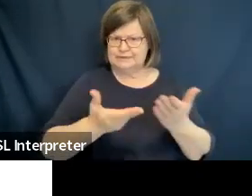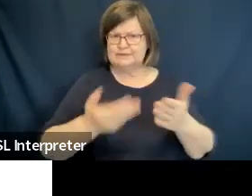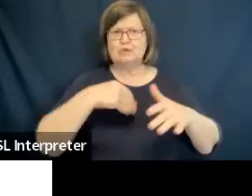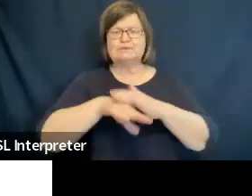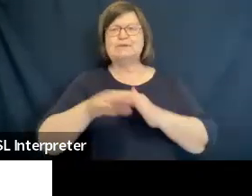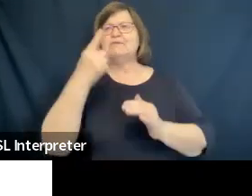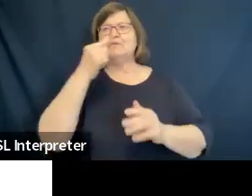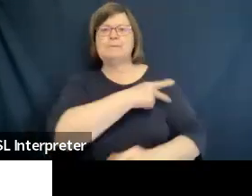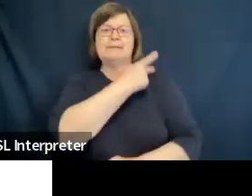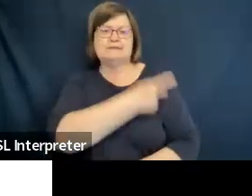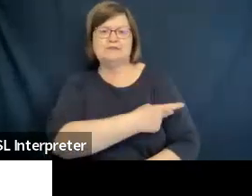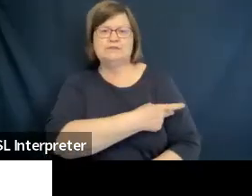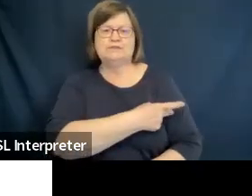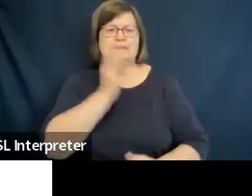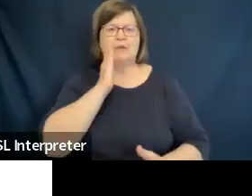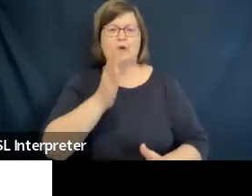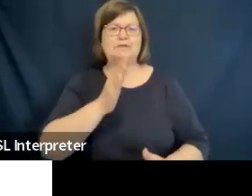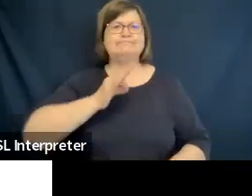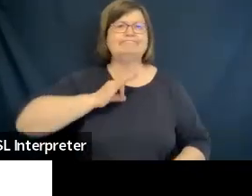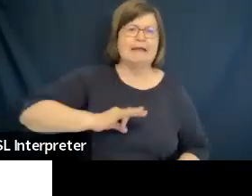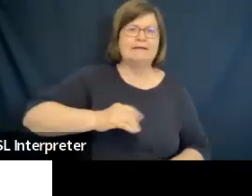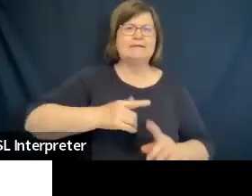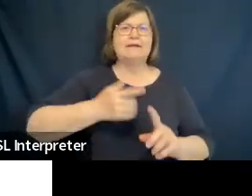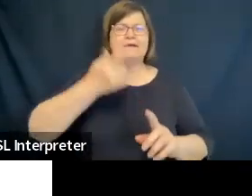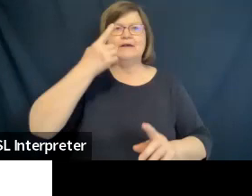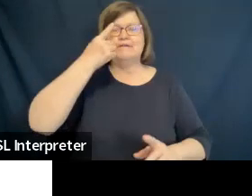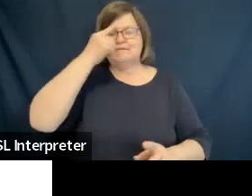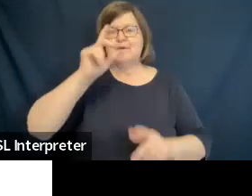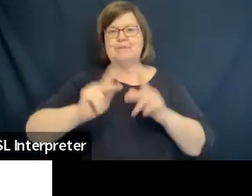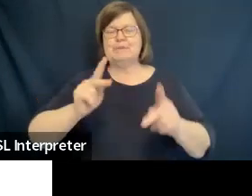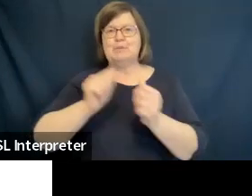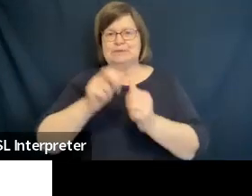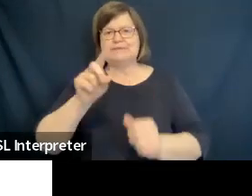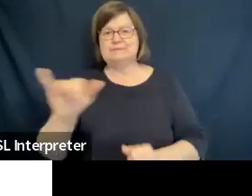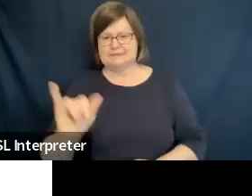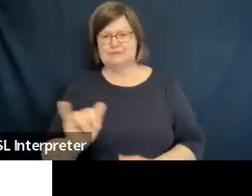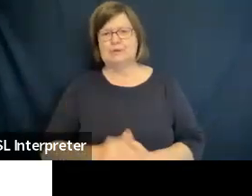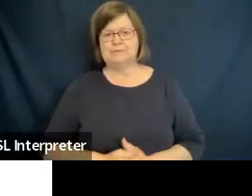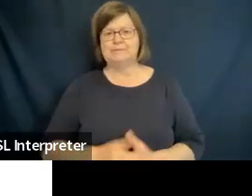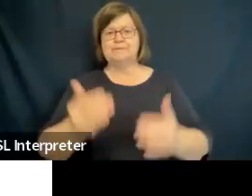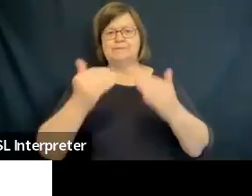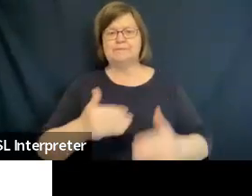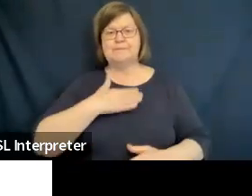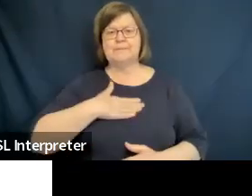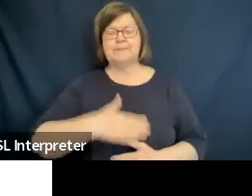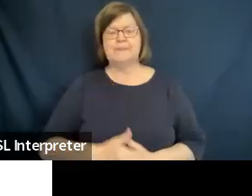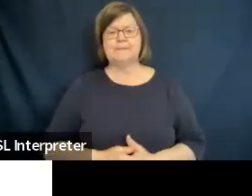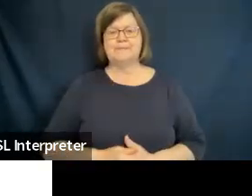patients that will be beneficial to employees with disabilities as well. Next slide, please.